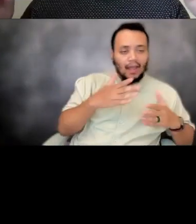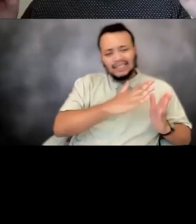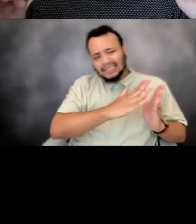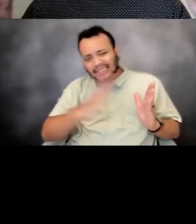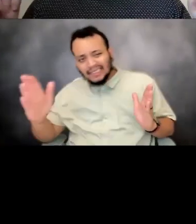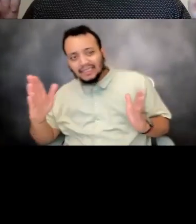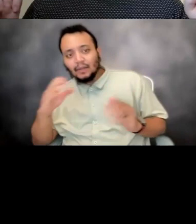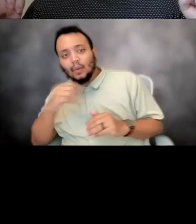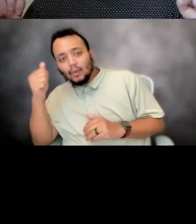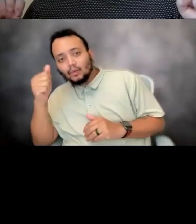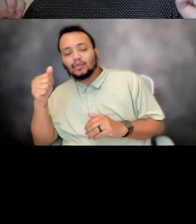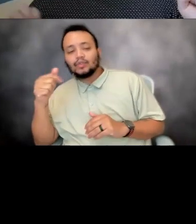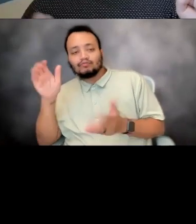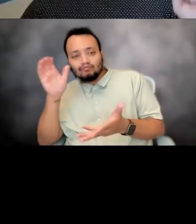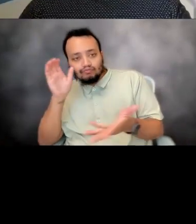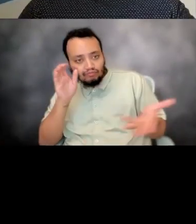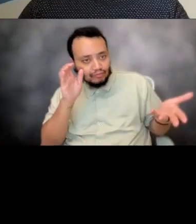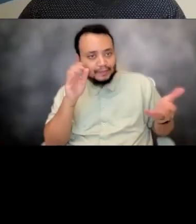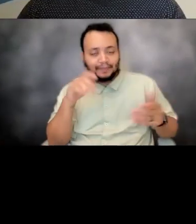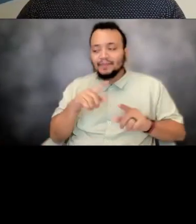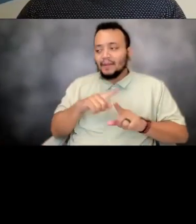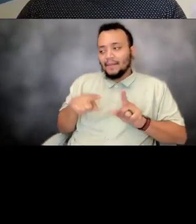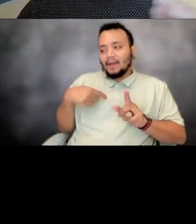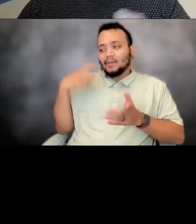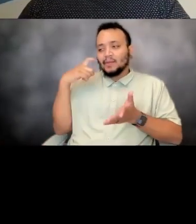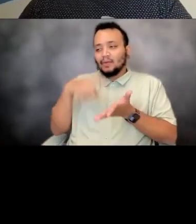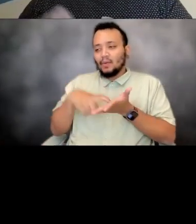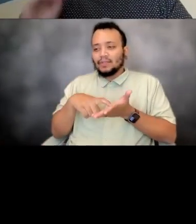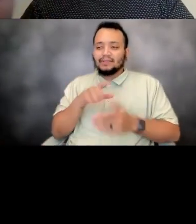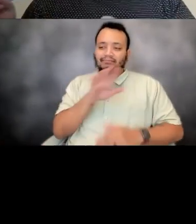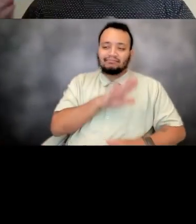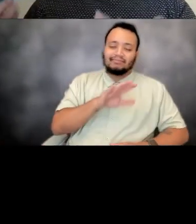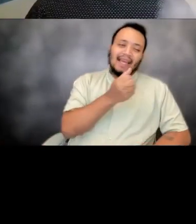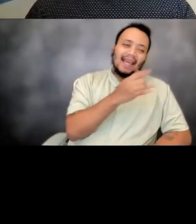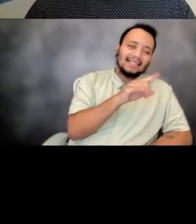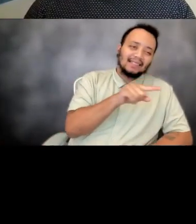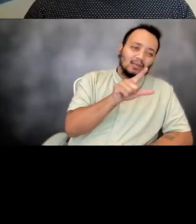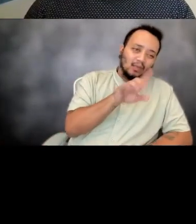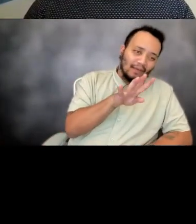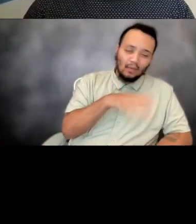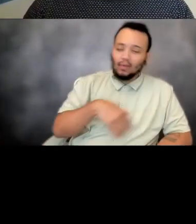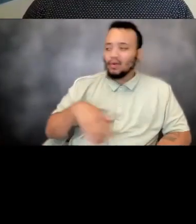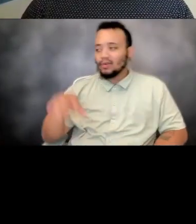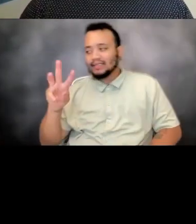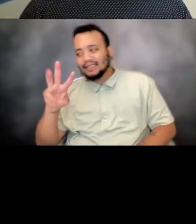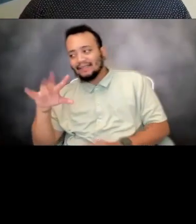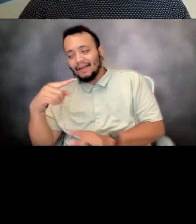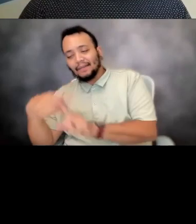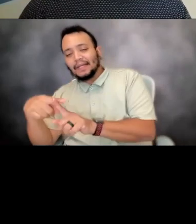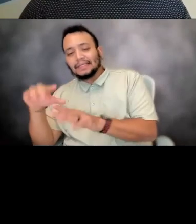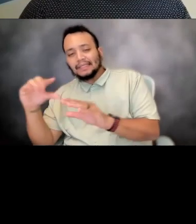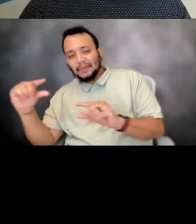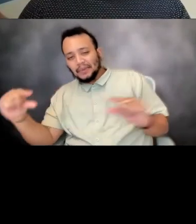Though we didn't hear as many people in the 18 to 24 range or the 65 plus range,